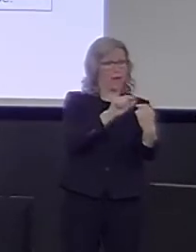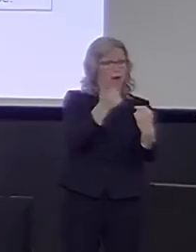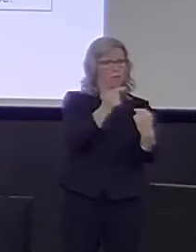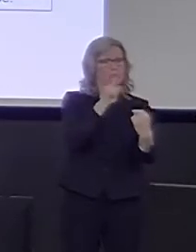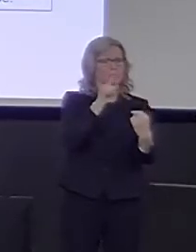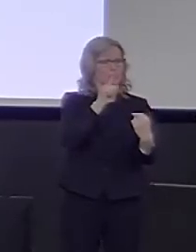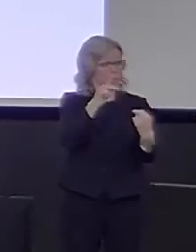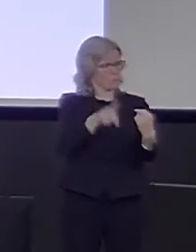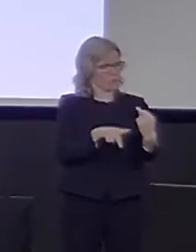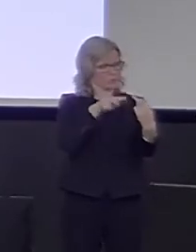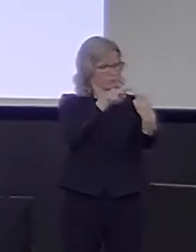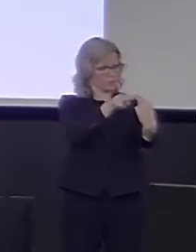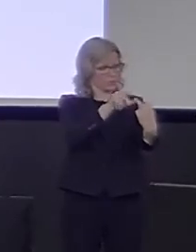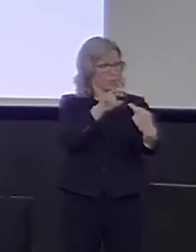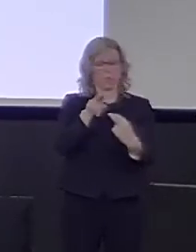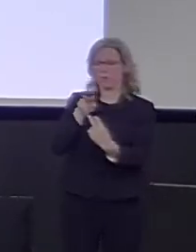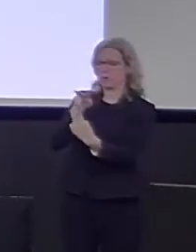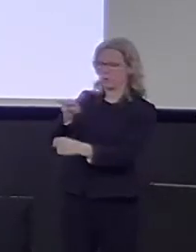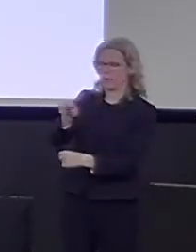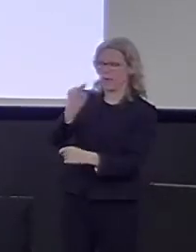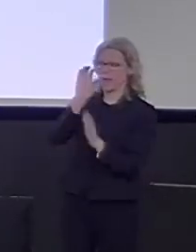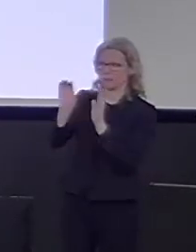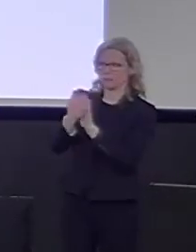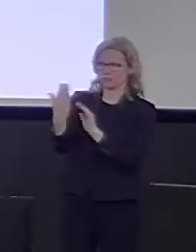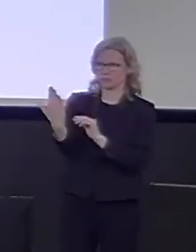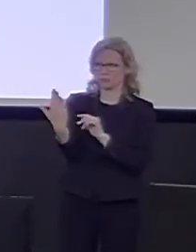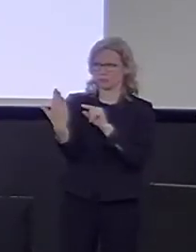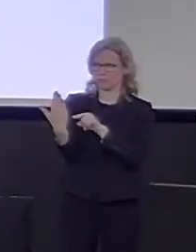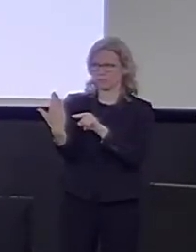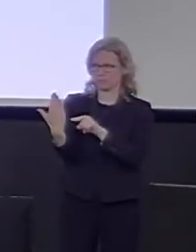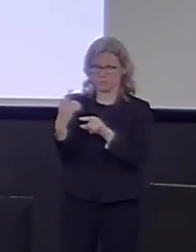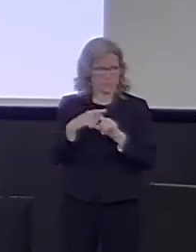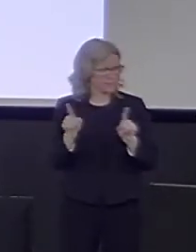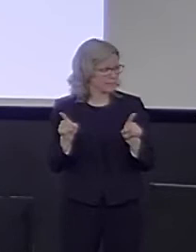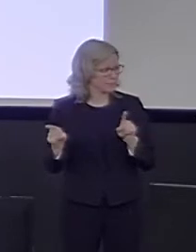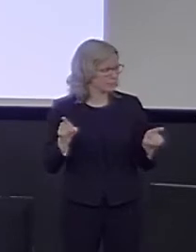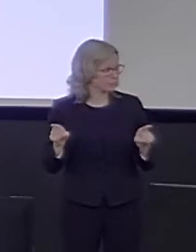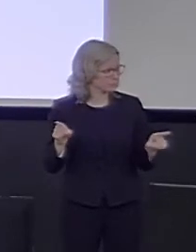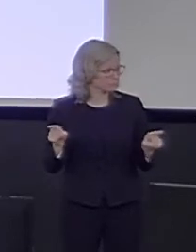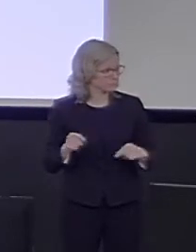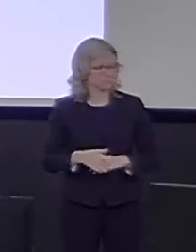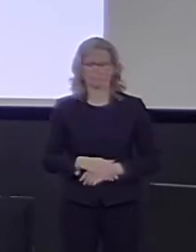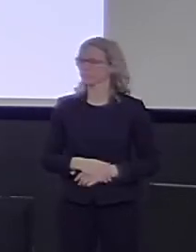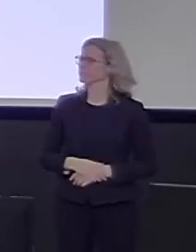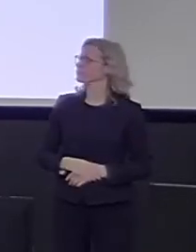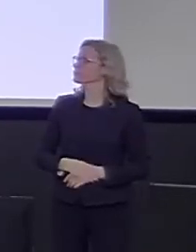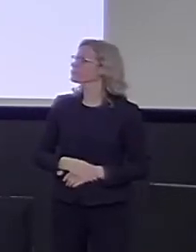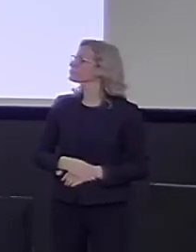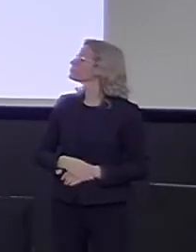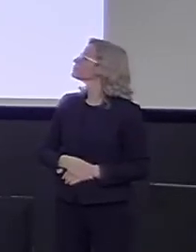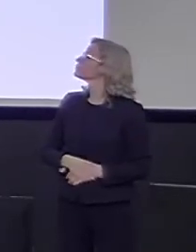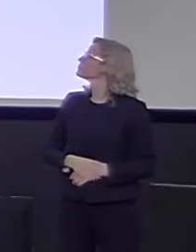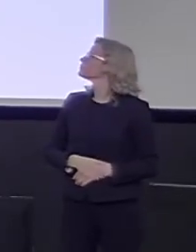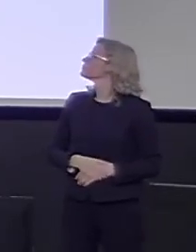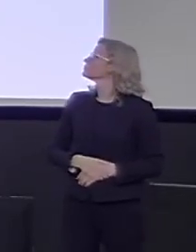or when they're looking at the picture? And in one case, I claim that there's an interaction component,